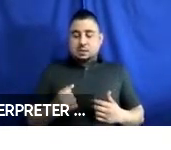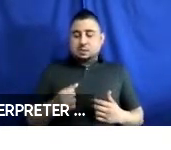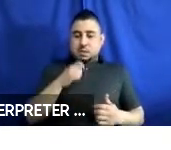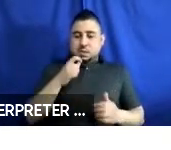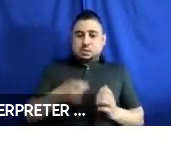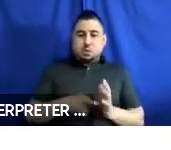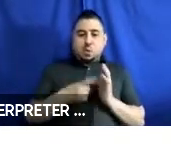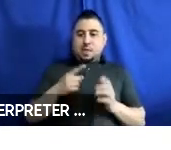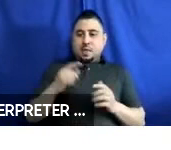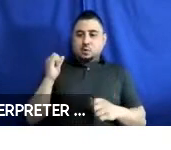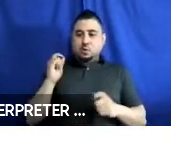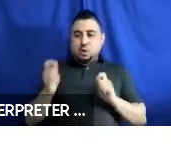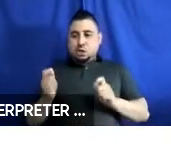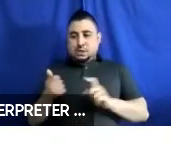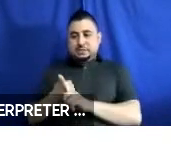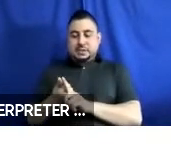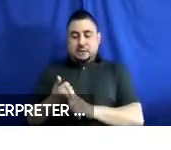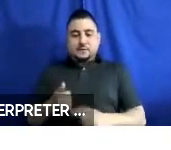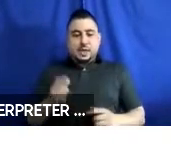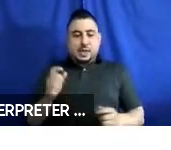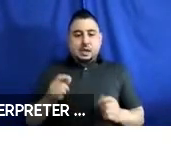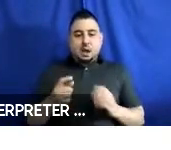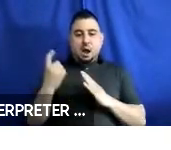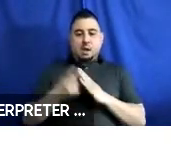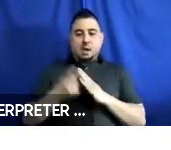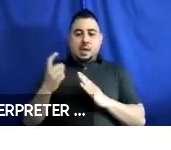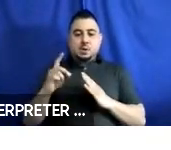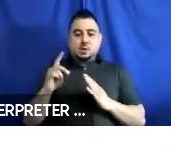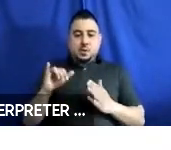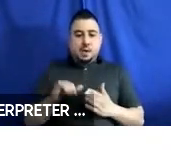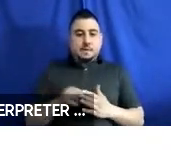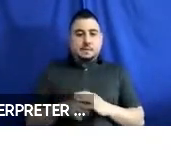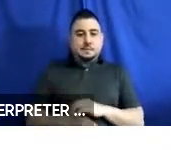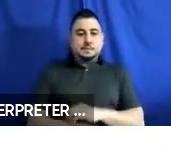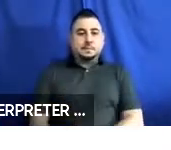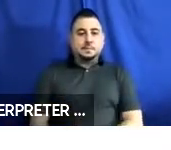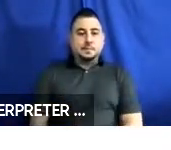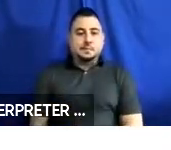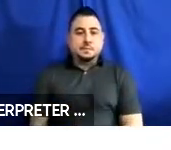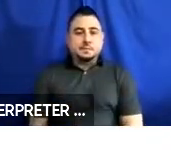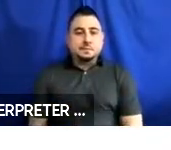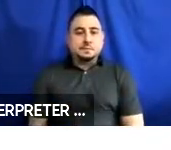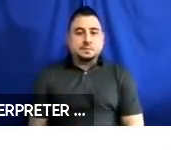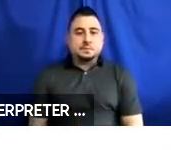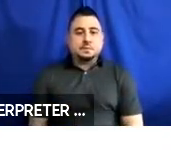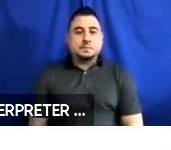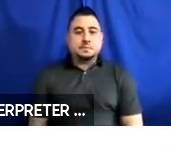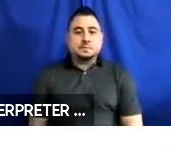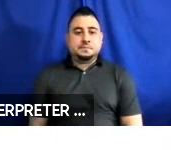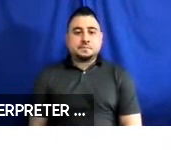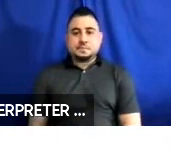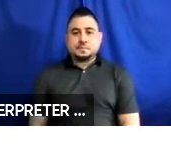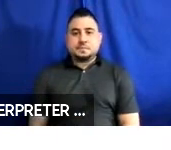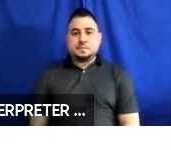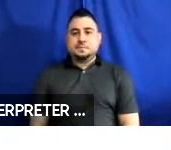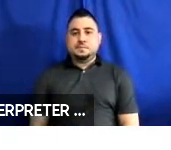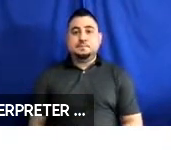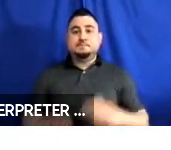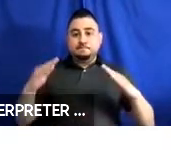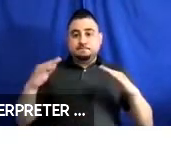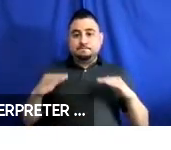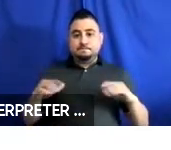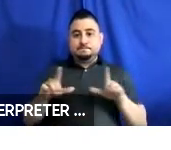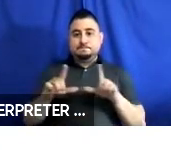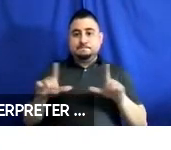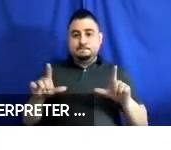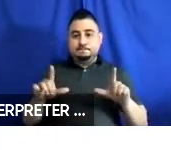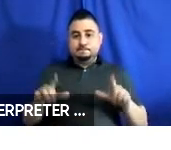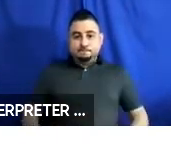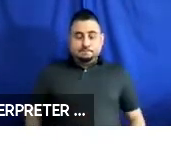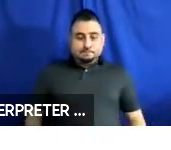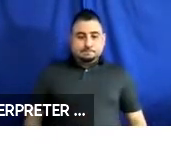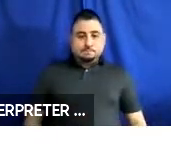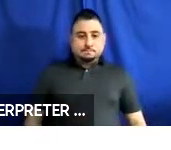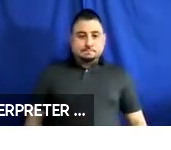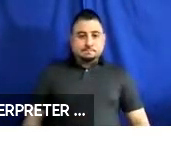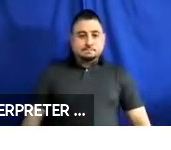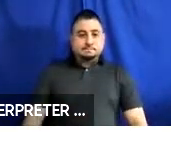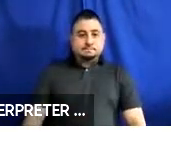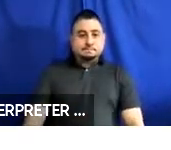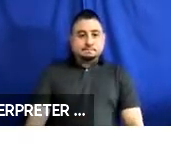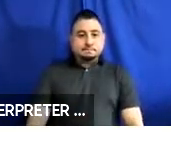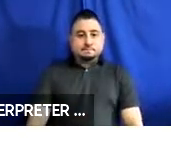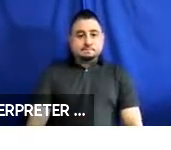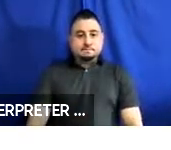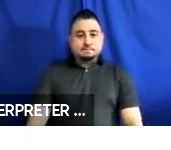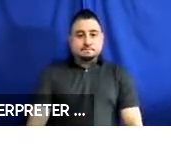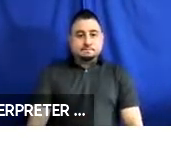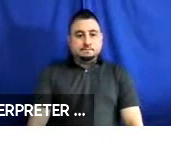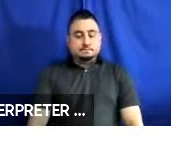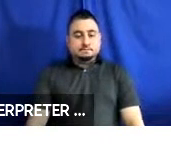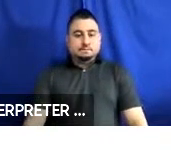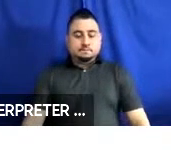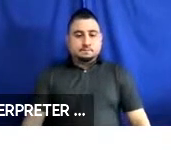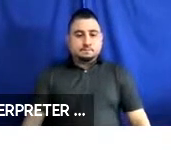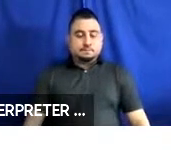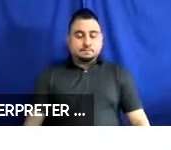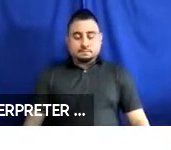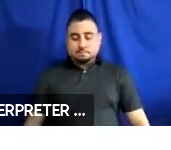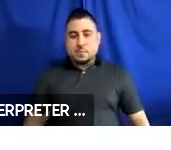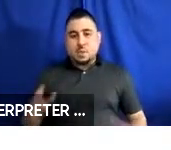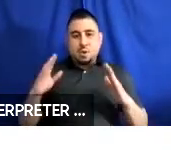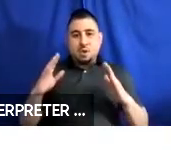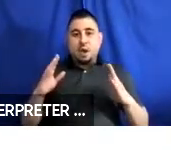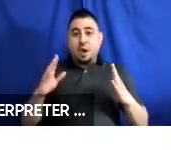adjustments. So, next slide. So, we are in the homestretch of our project.